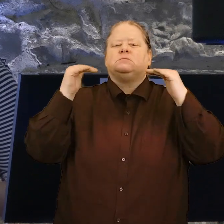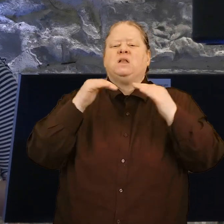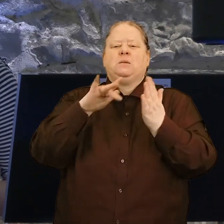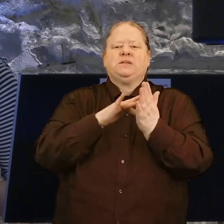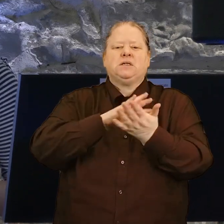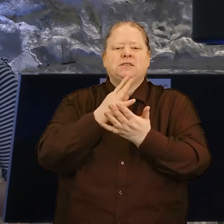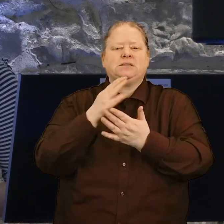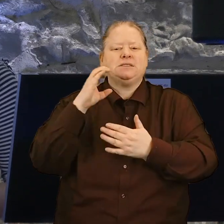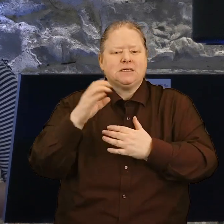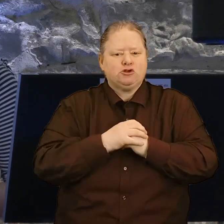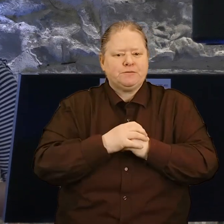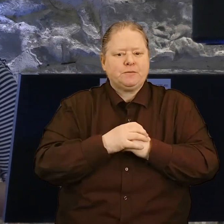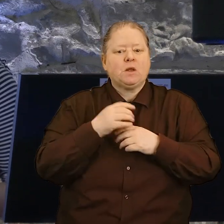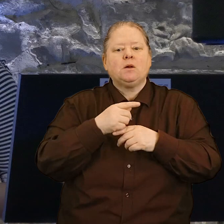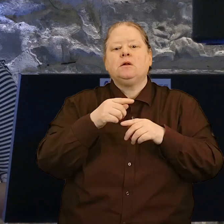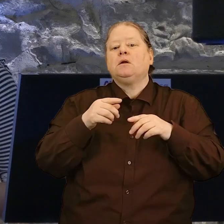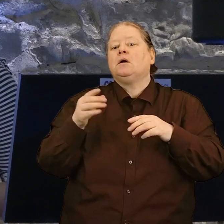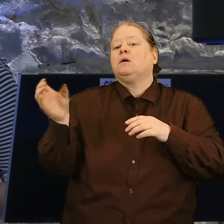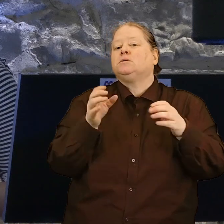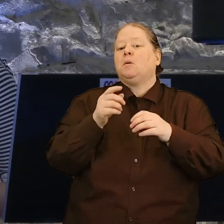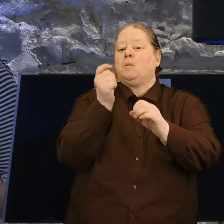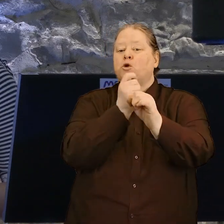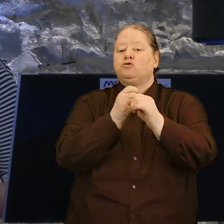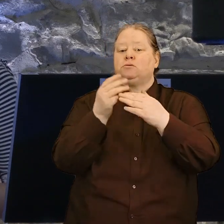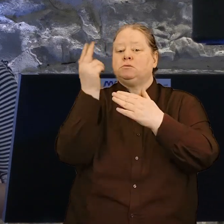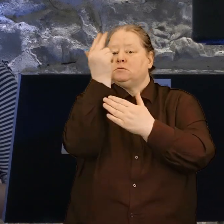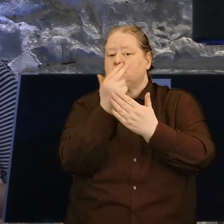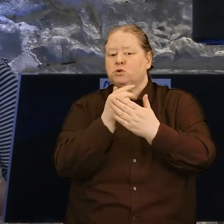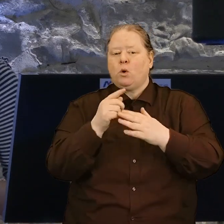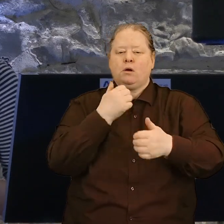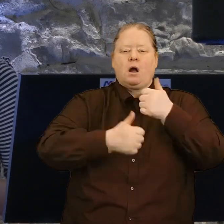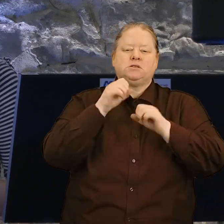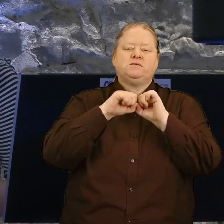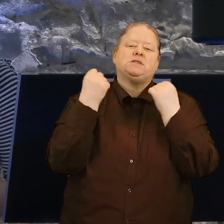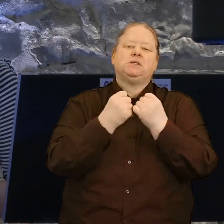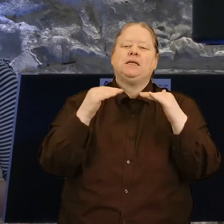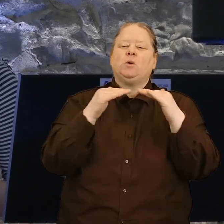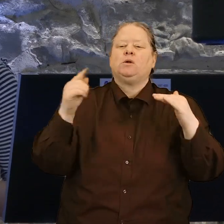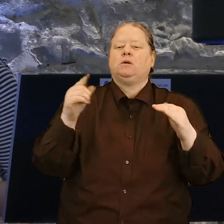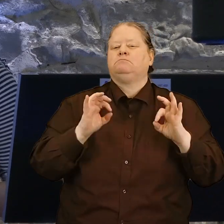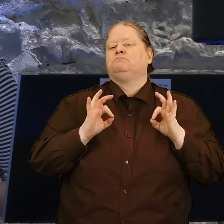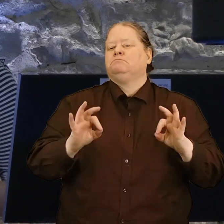When consultants portraits show them as the leaders, almost the gods of society, equal in their magnificence of their portrayal